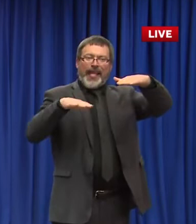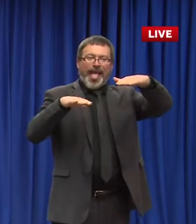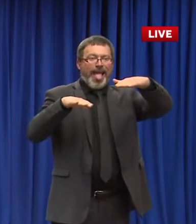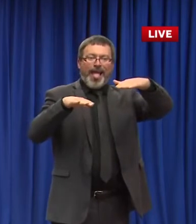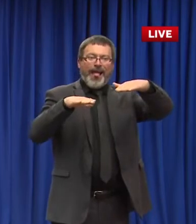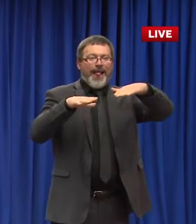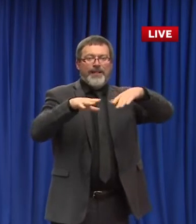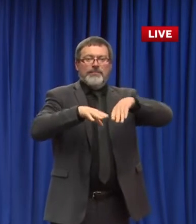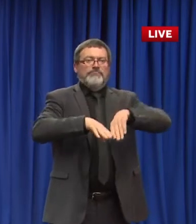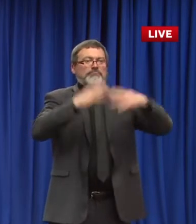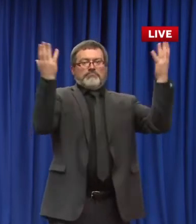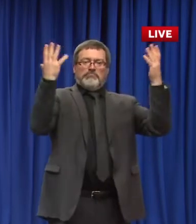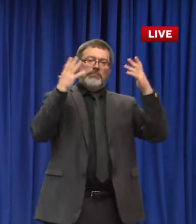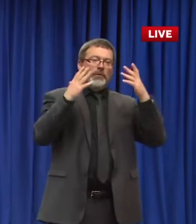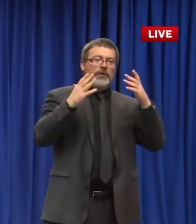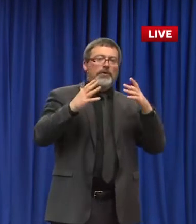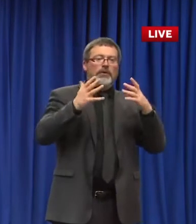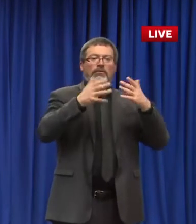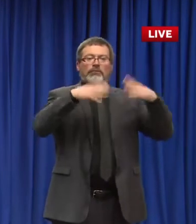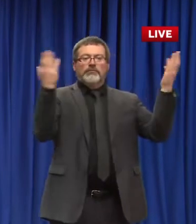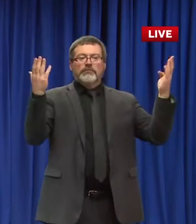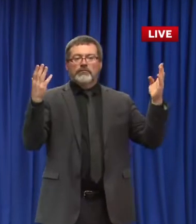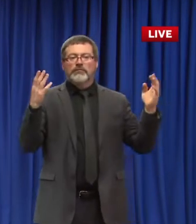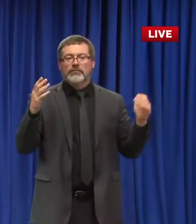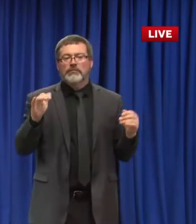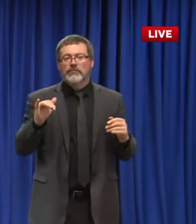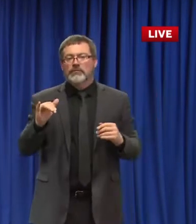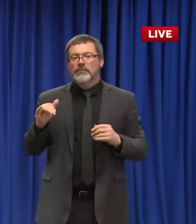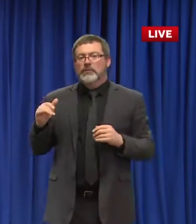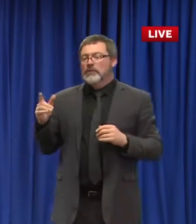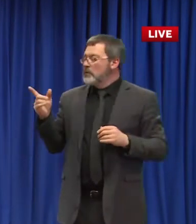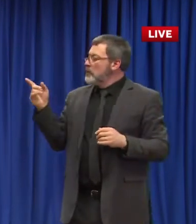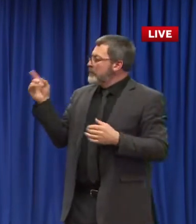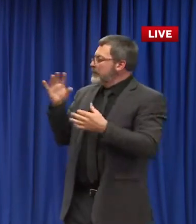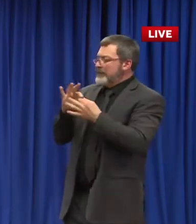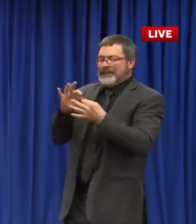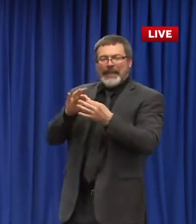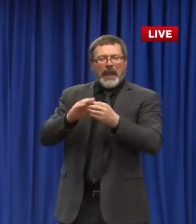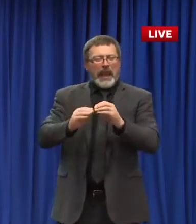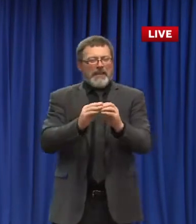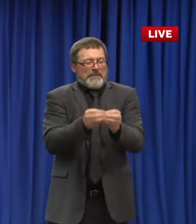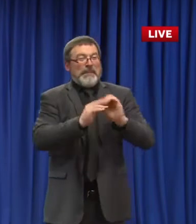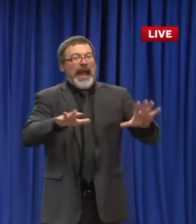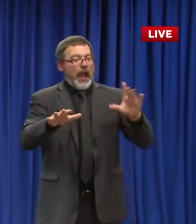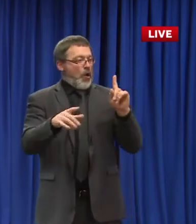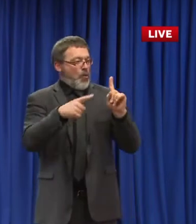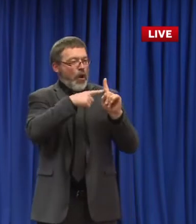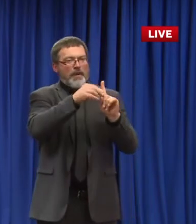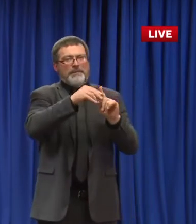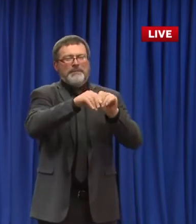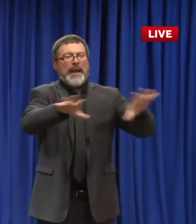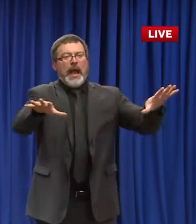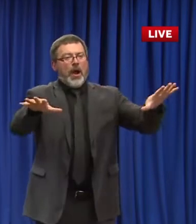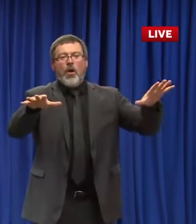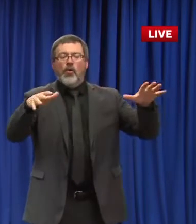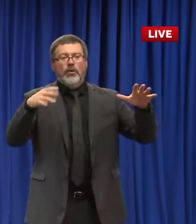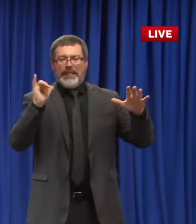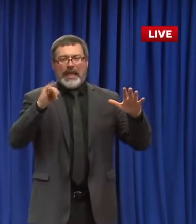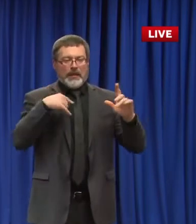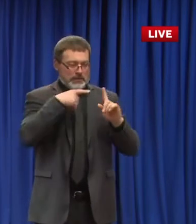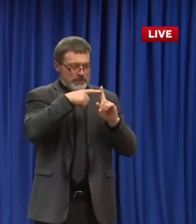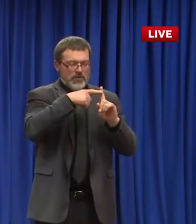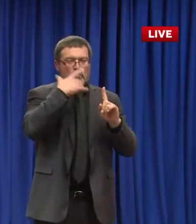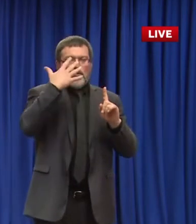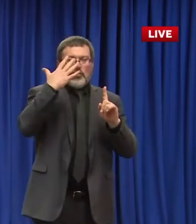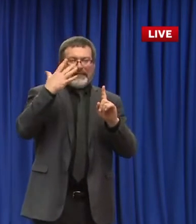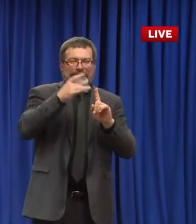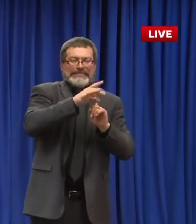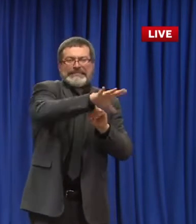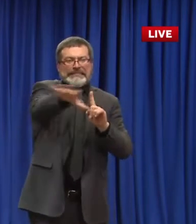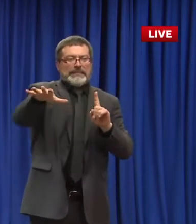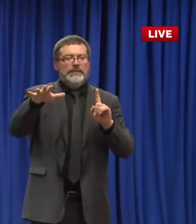THOSE ARE WHAT I CALL THE SUPER CLUSTER EVENTS YOU HAVE ANOTHER WORD TERM TO USE SUP SUPER SPREADER SUPER SPREADER SUPER SPREADER.